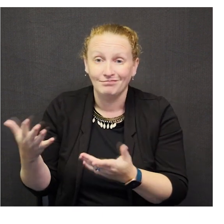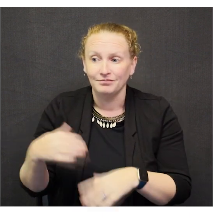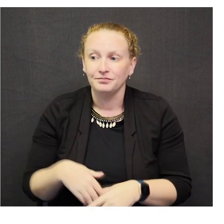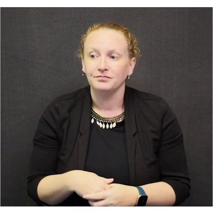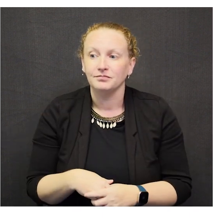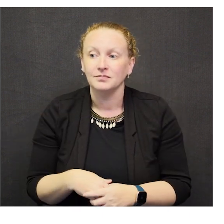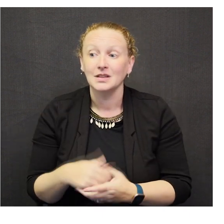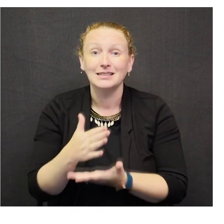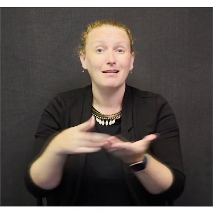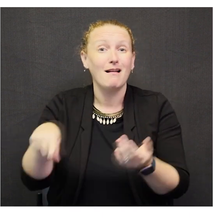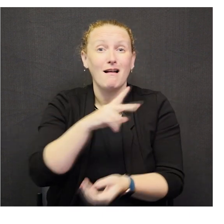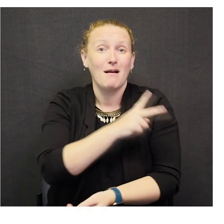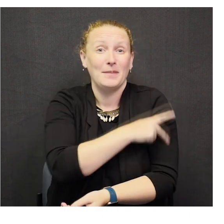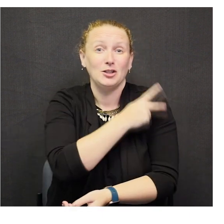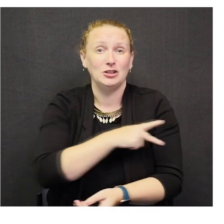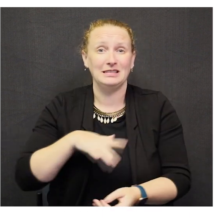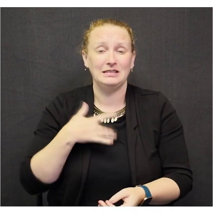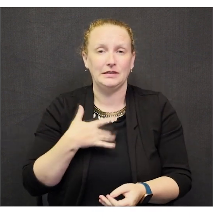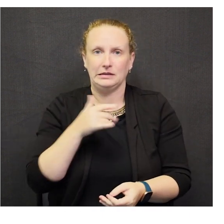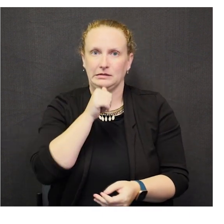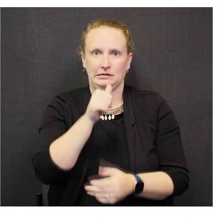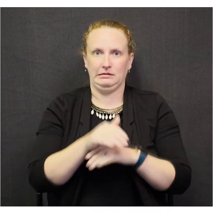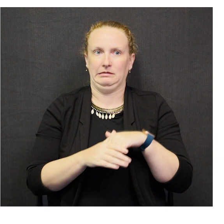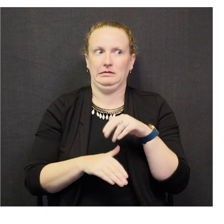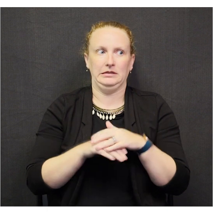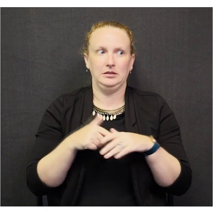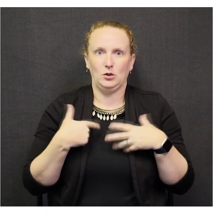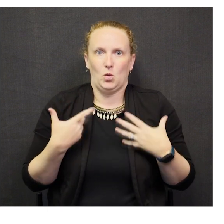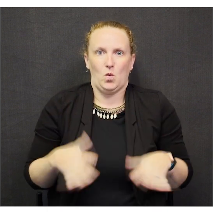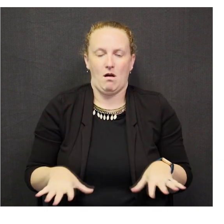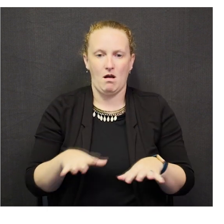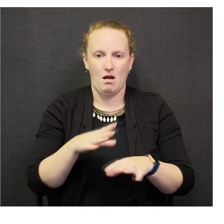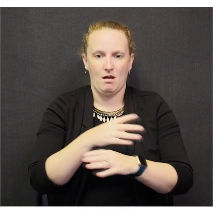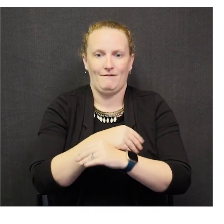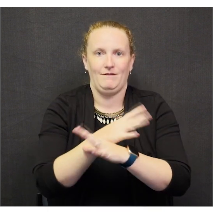and felt some patients have said I don't really have a private space for a video visit.